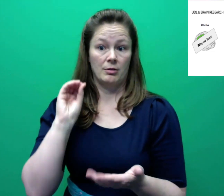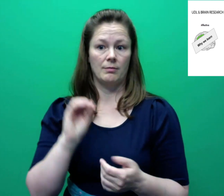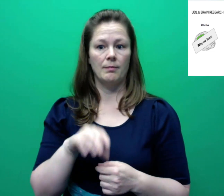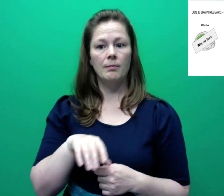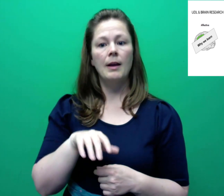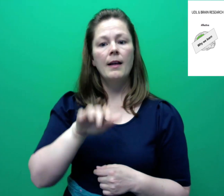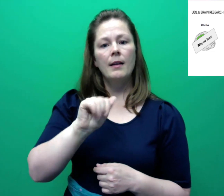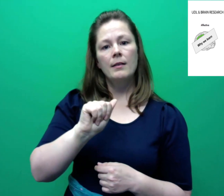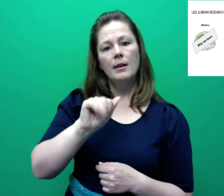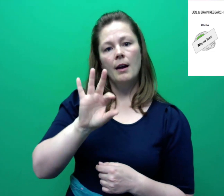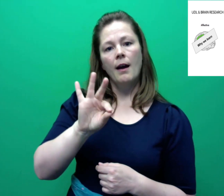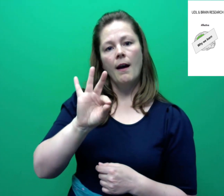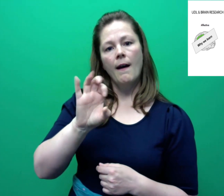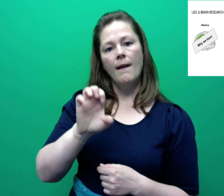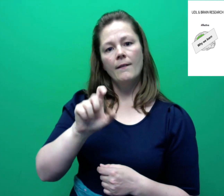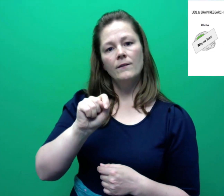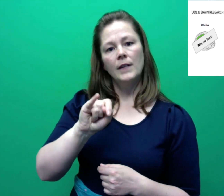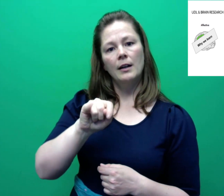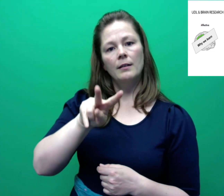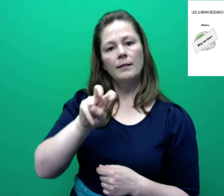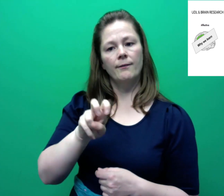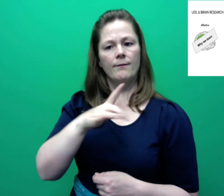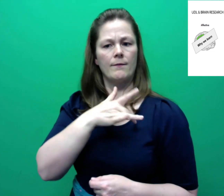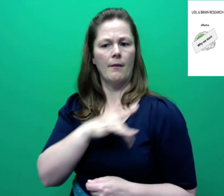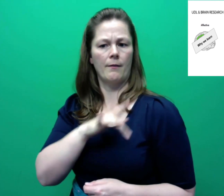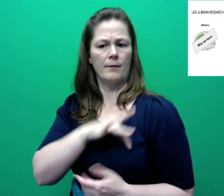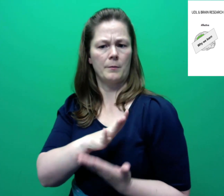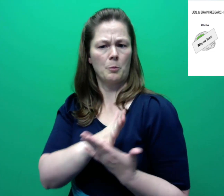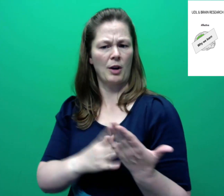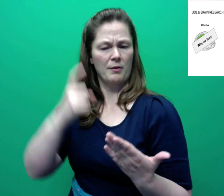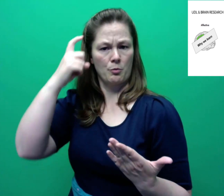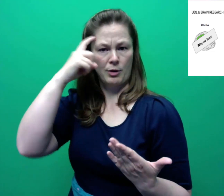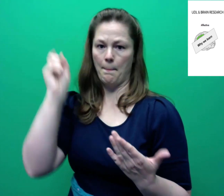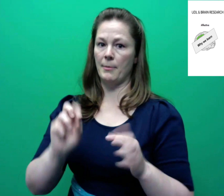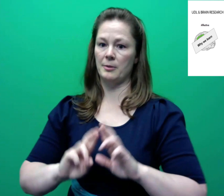the first is that in order to learn the affective part of the brain must be